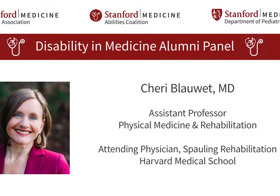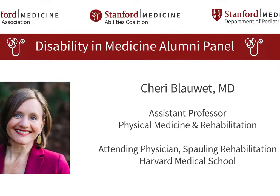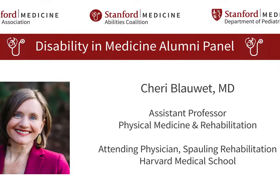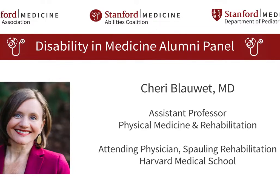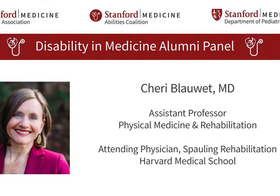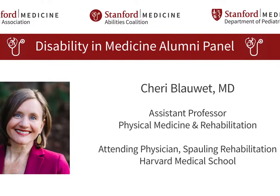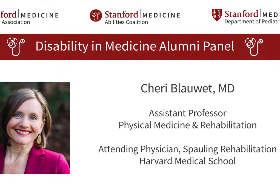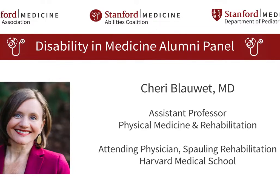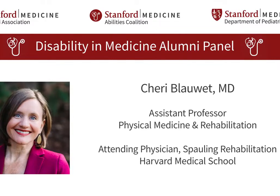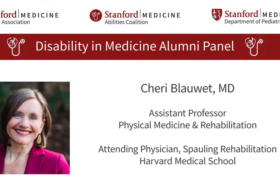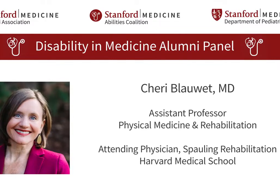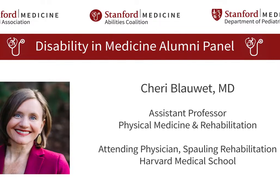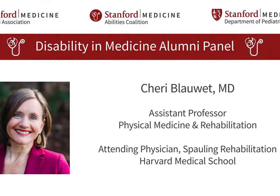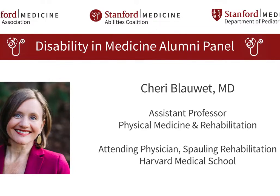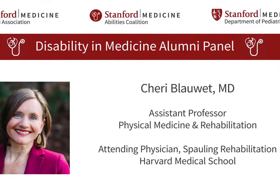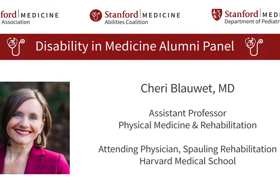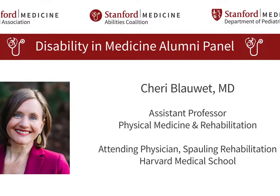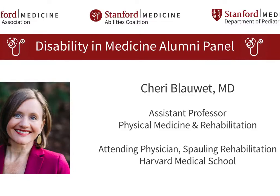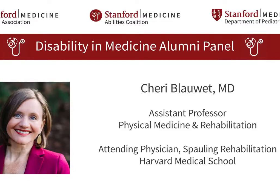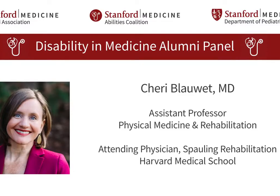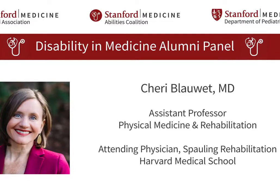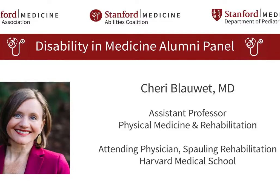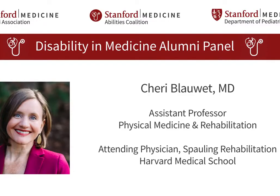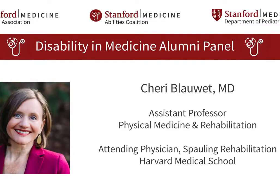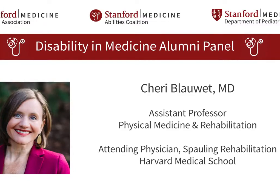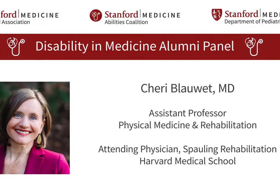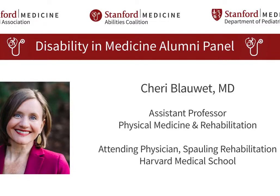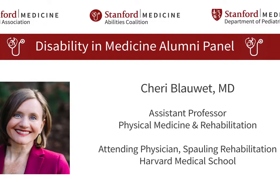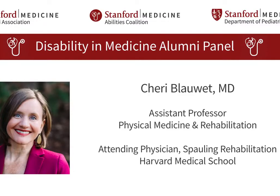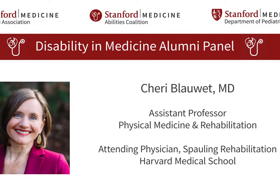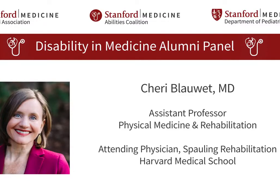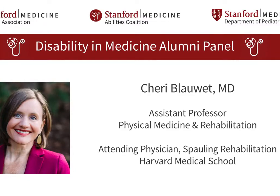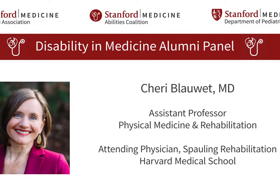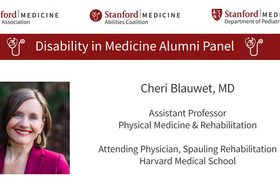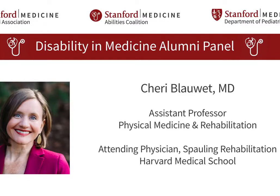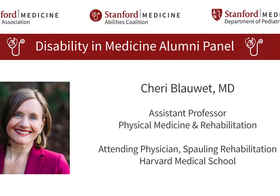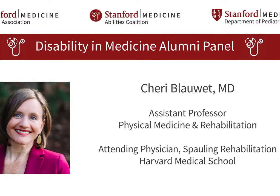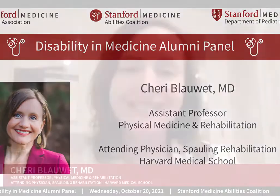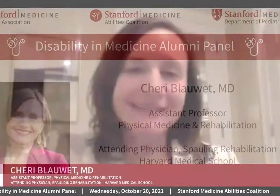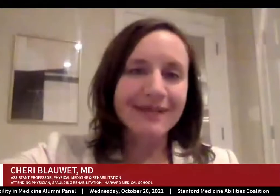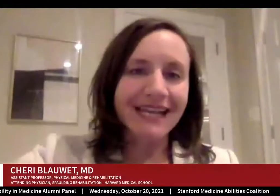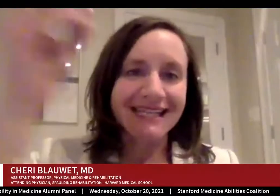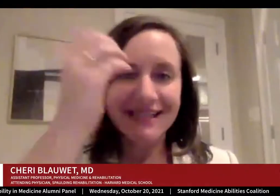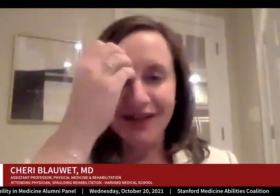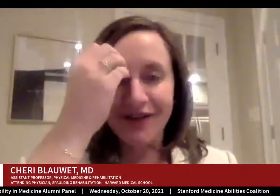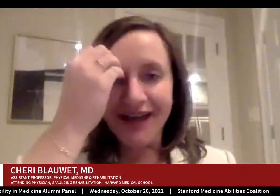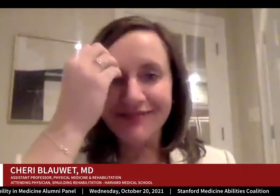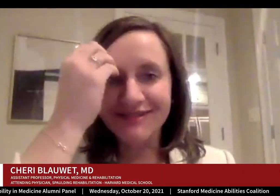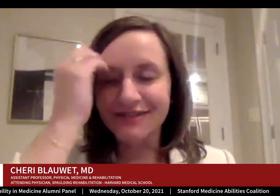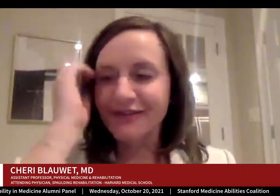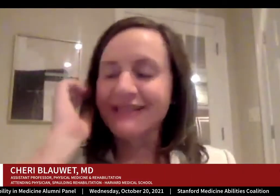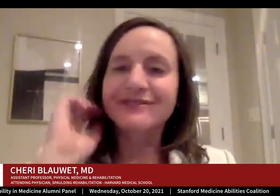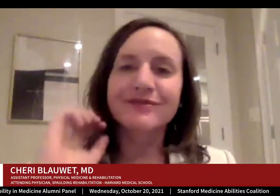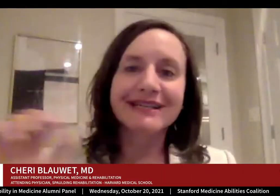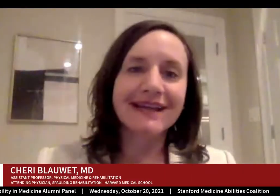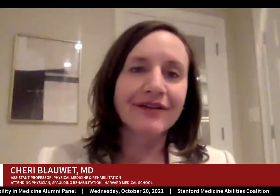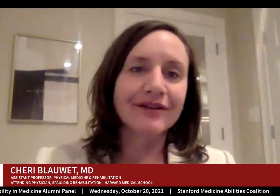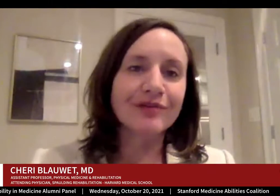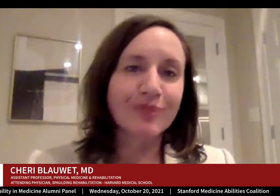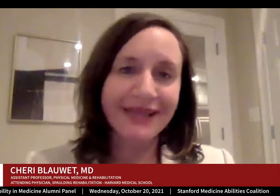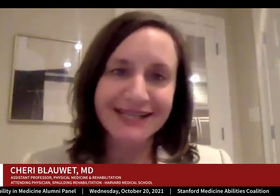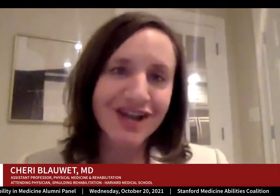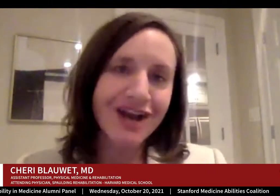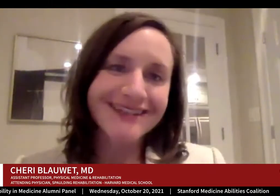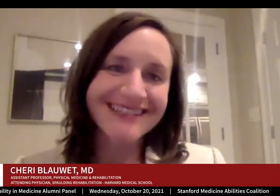Wow, pretty intimidating to go after the great storyteller Blake Charlton.